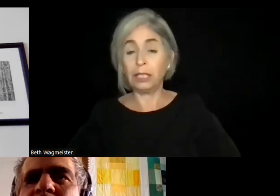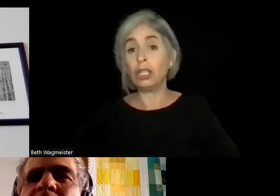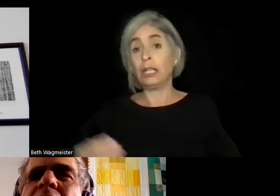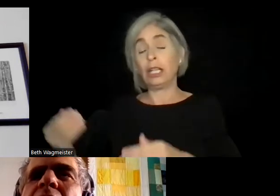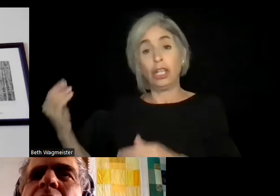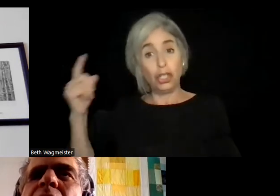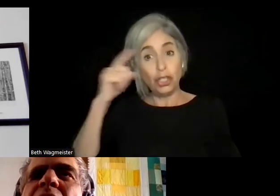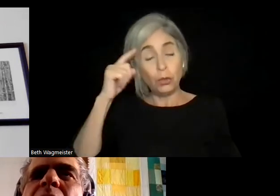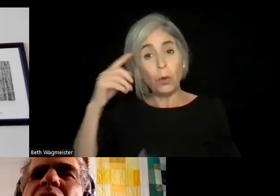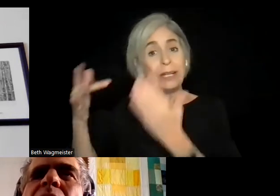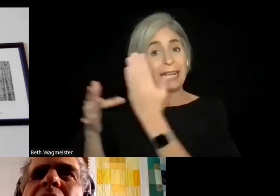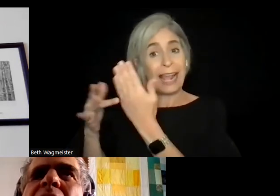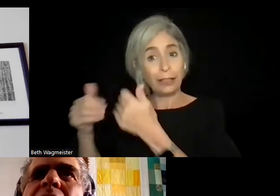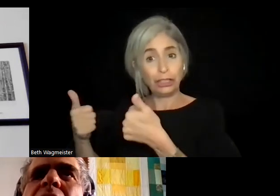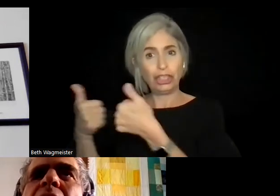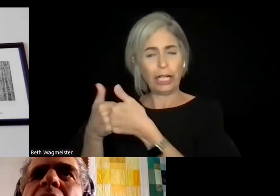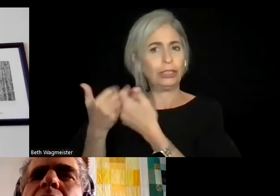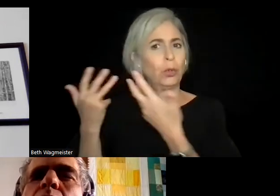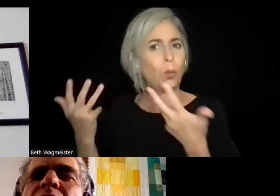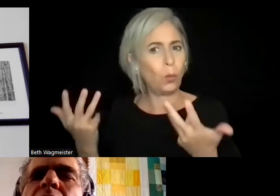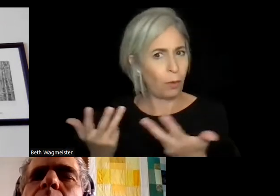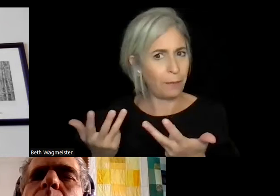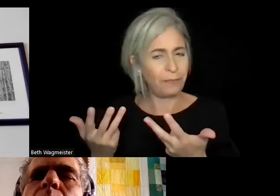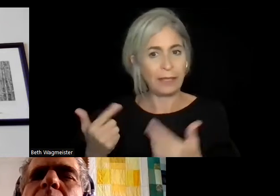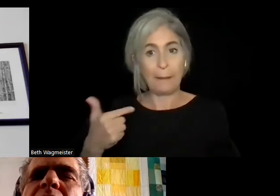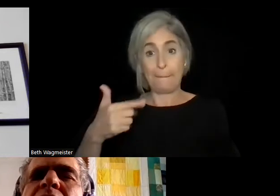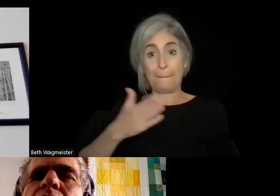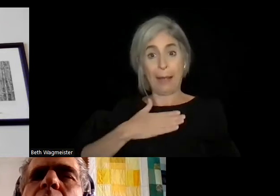they tell you how this thing behaves.